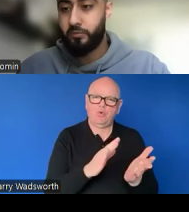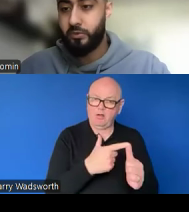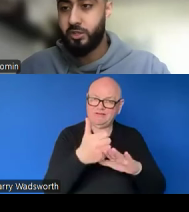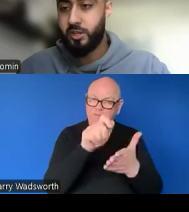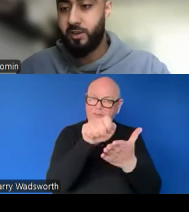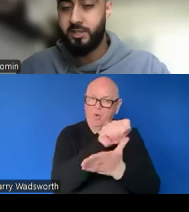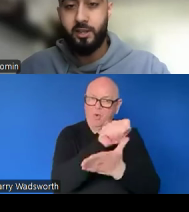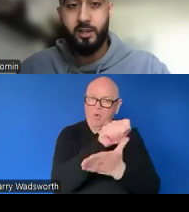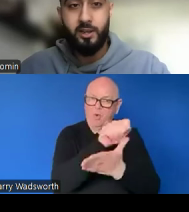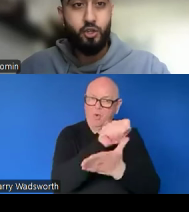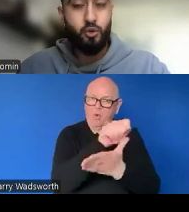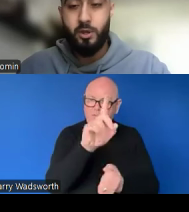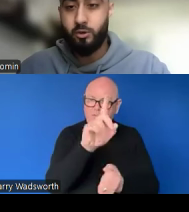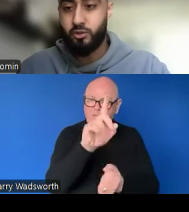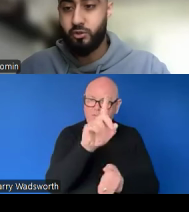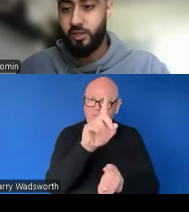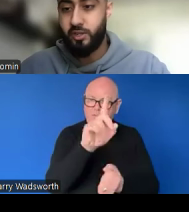Just give it a second and it should be on your screens.